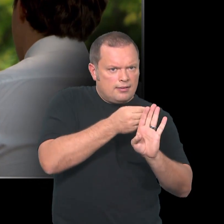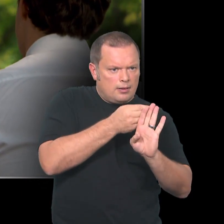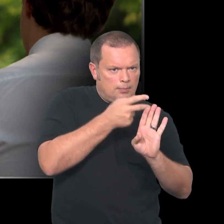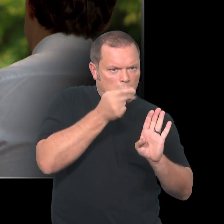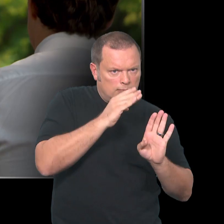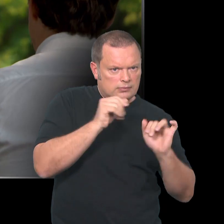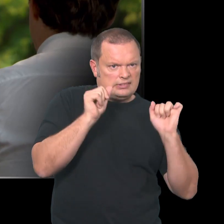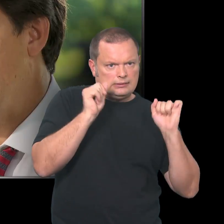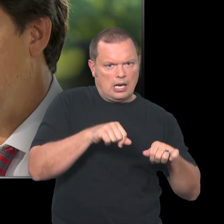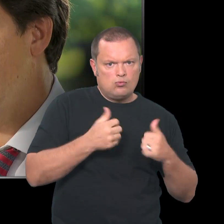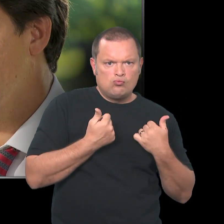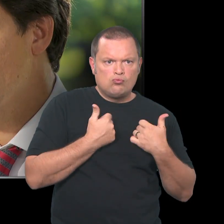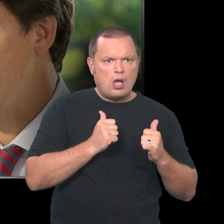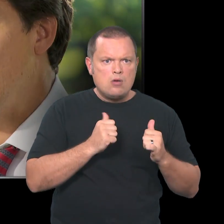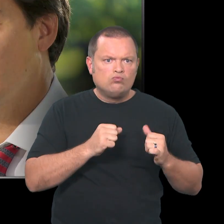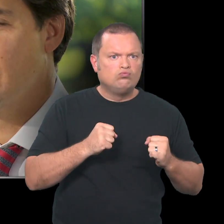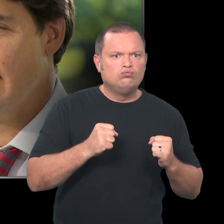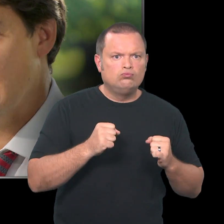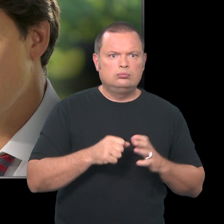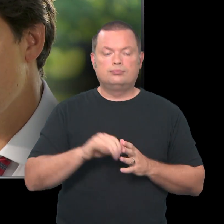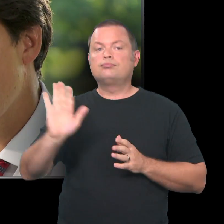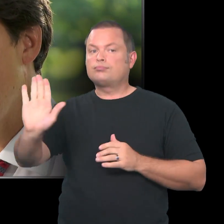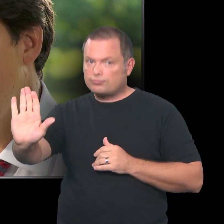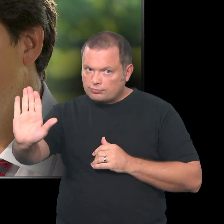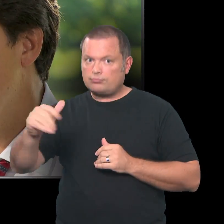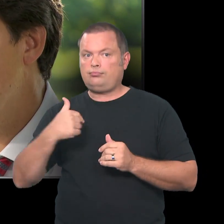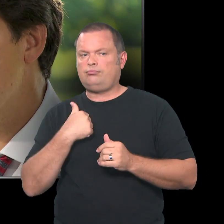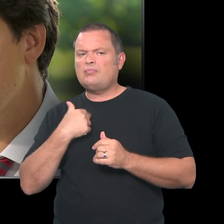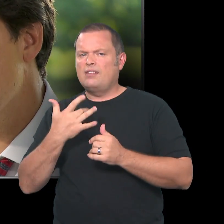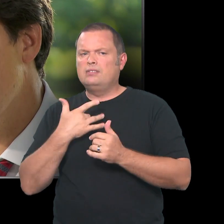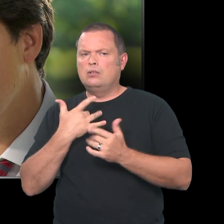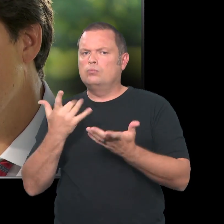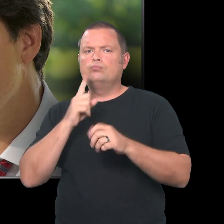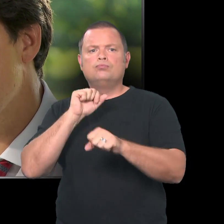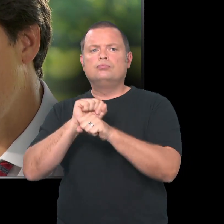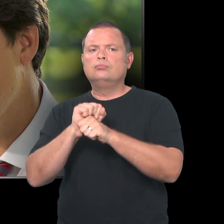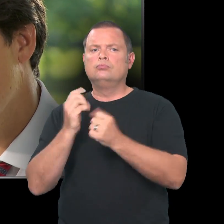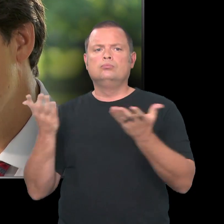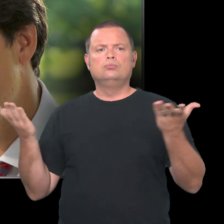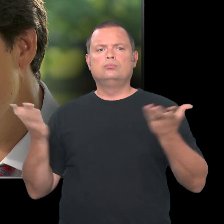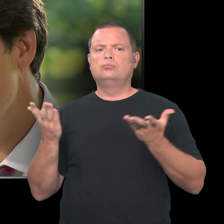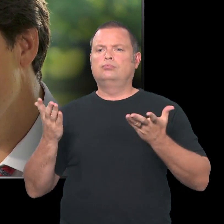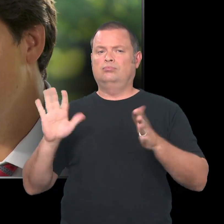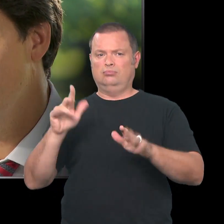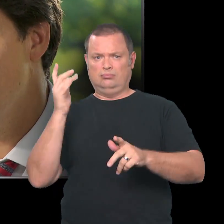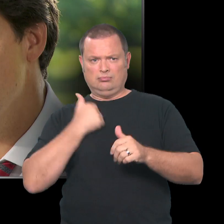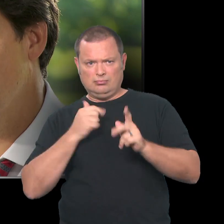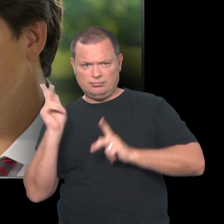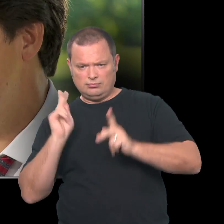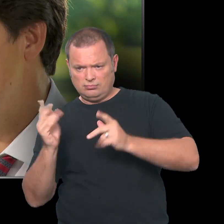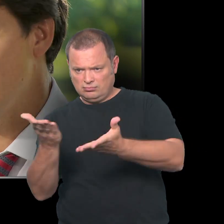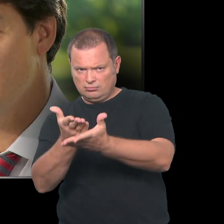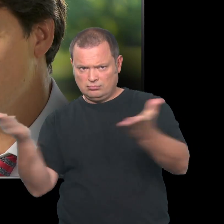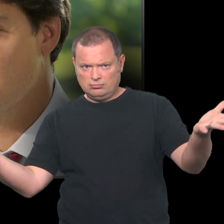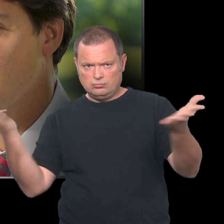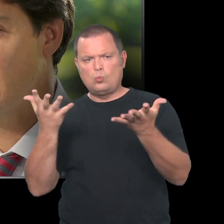That the governing party has a right to see what its options are. I think the reality is, there is such a clear desire